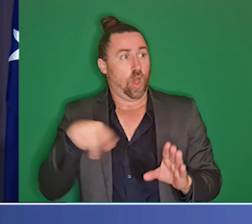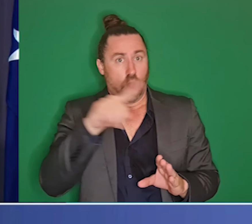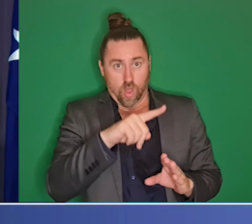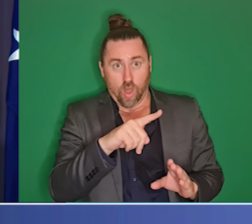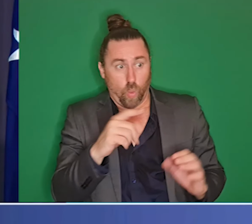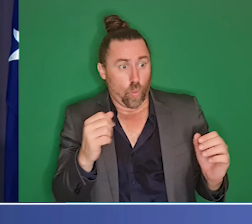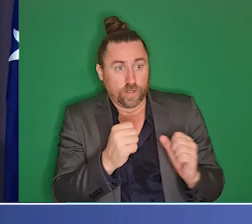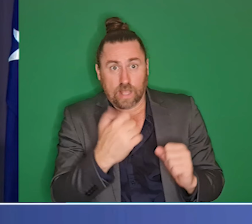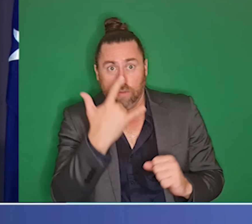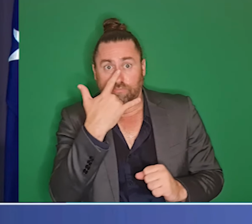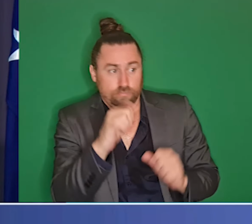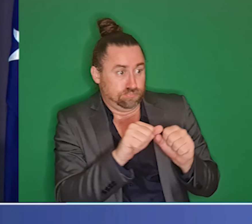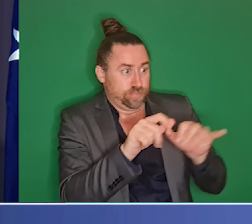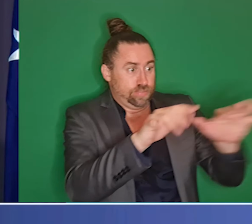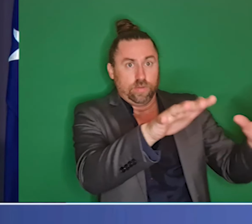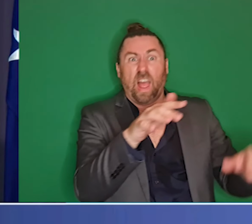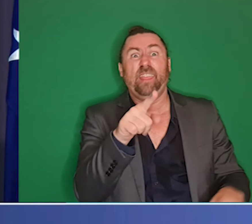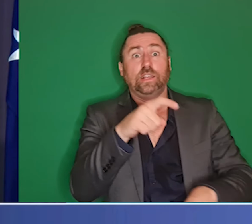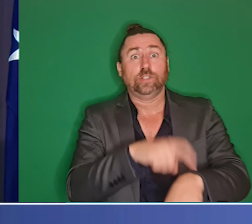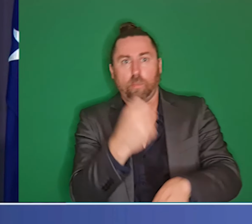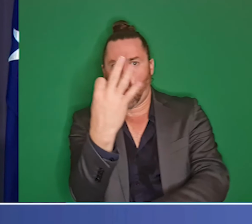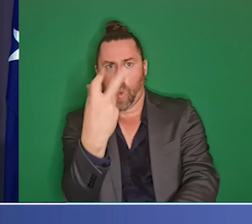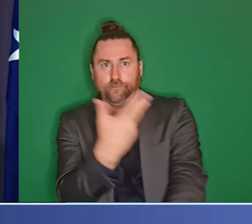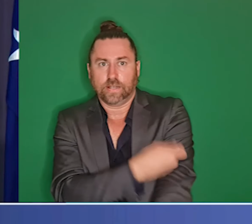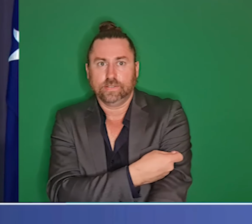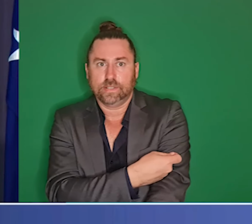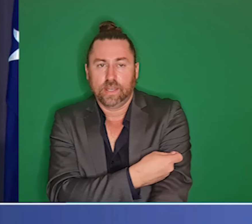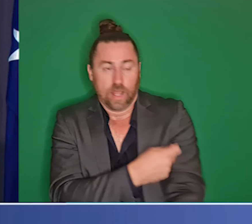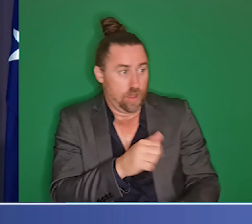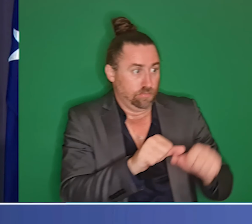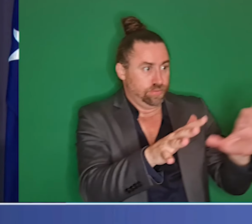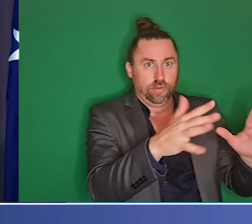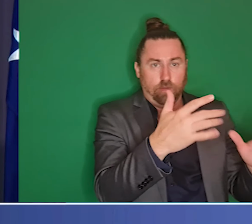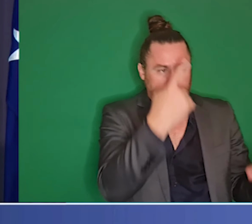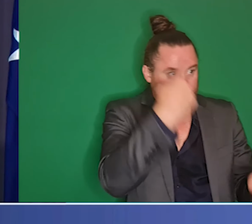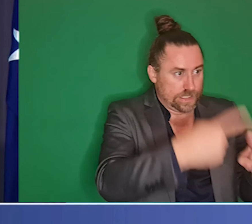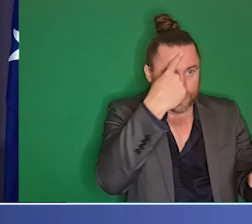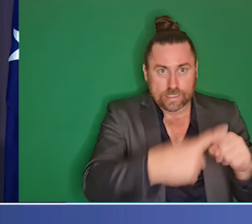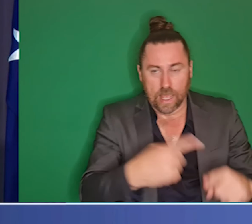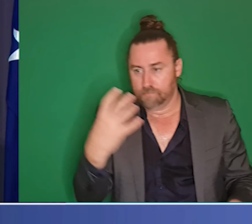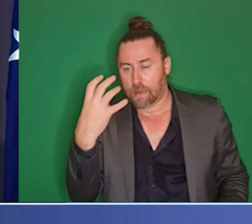That is not how we're seeing it now. So, two doses does give some effect, but absolutely, we want the boosters as quickly as possible,